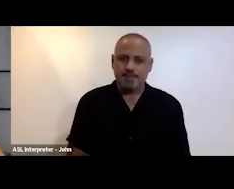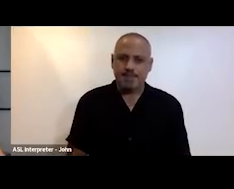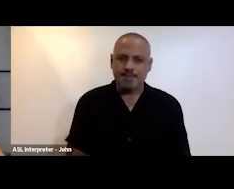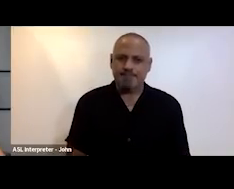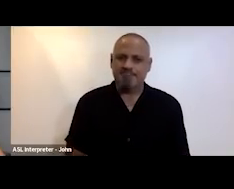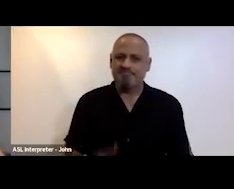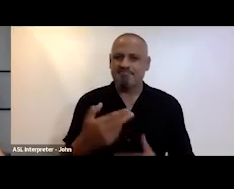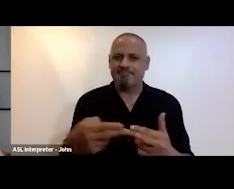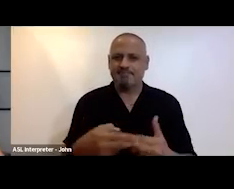Next slide, please.